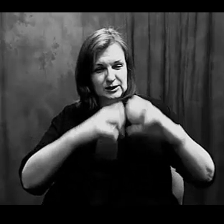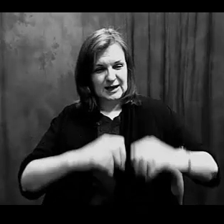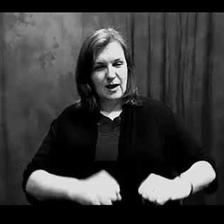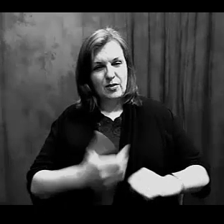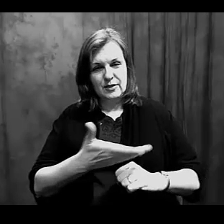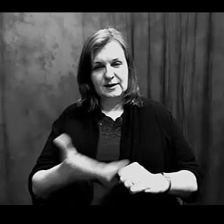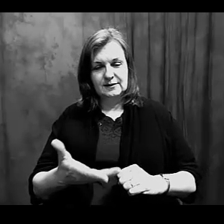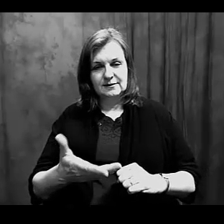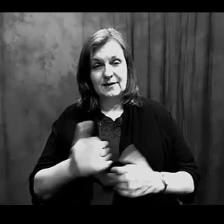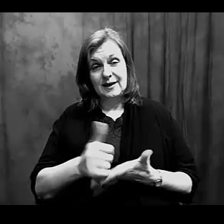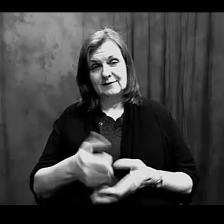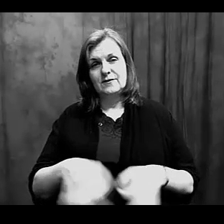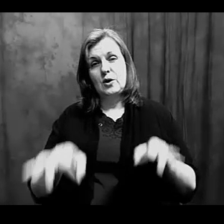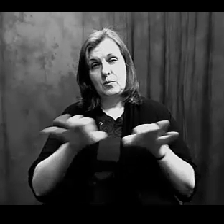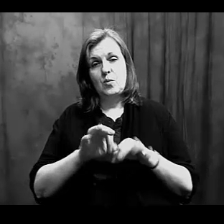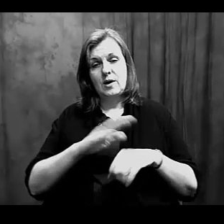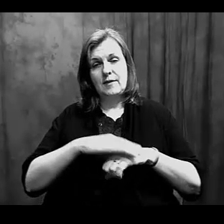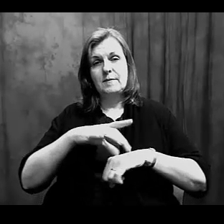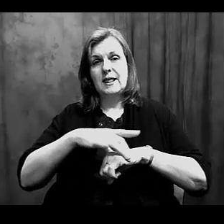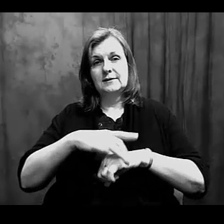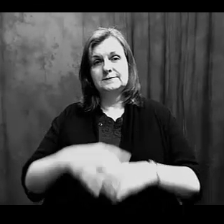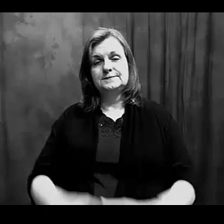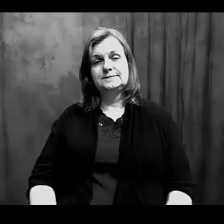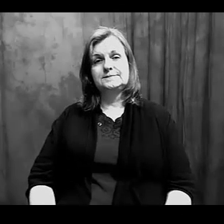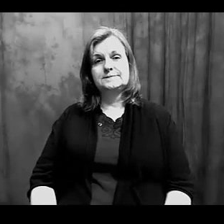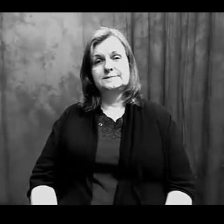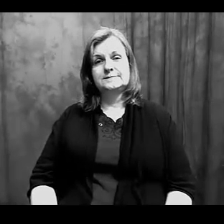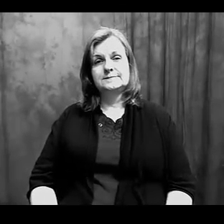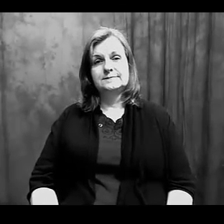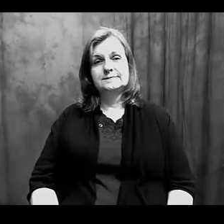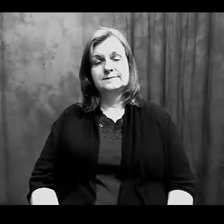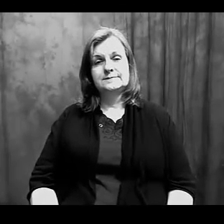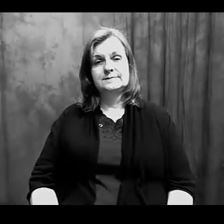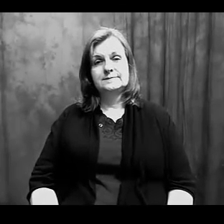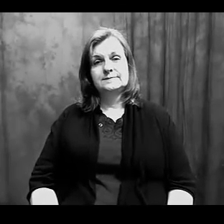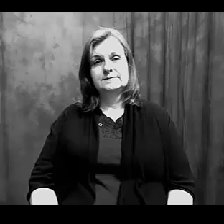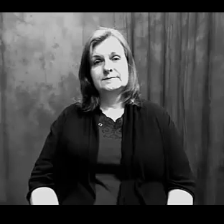their role in decomposing and breaking down waste on our planet is critical